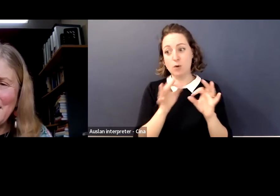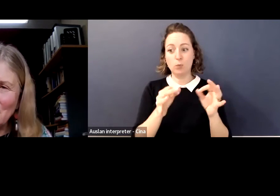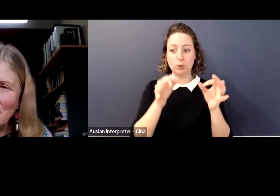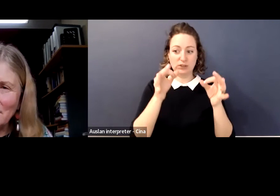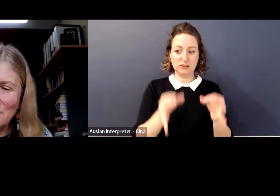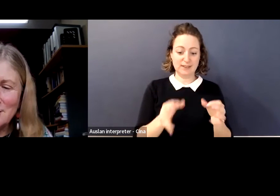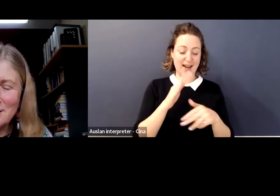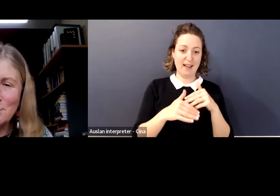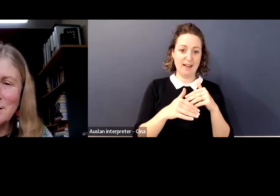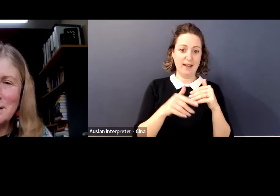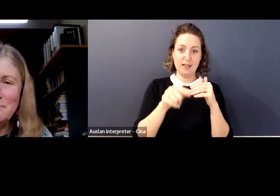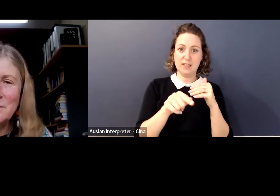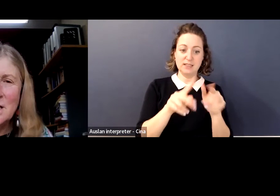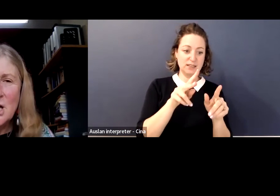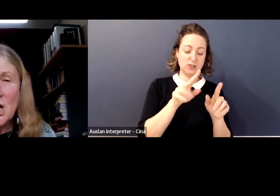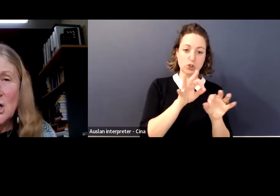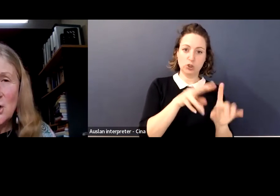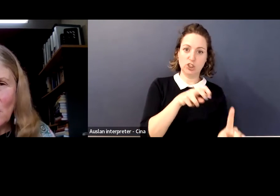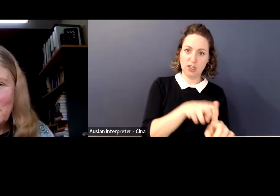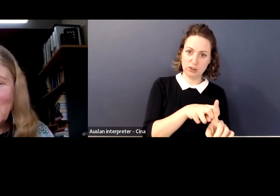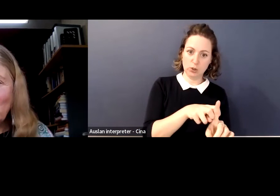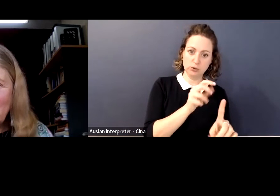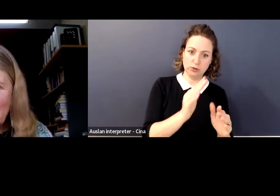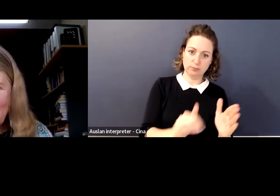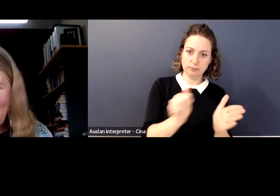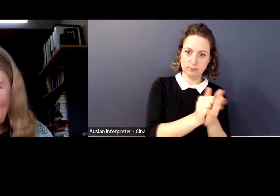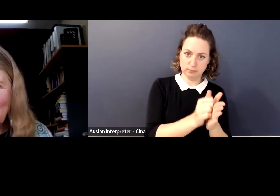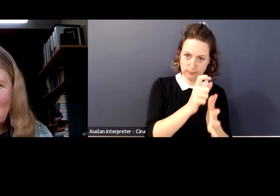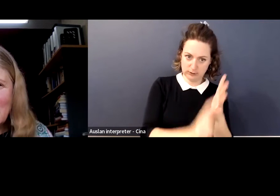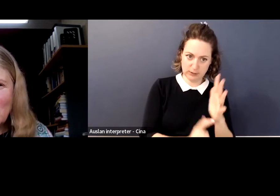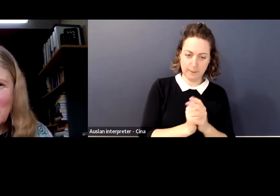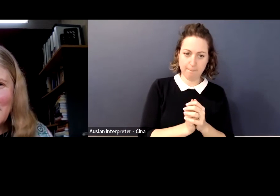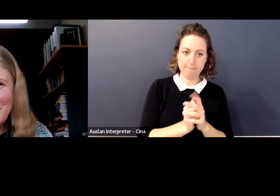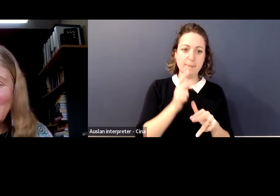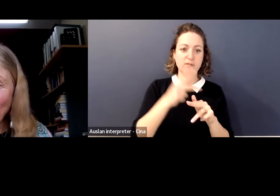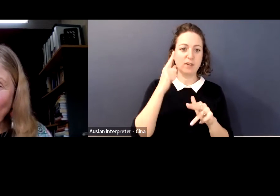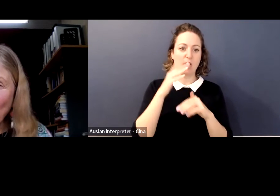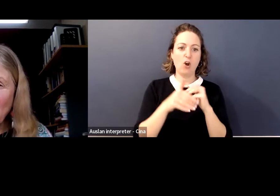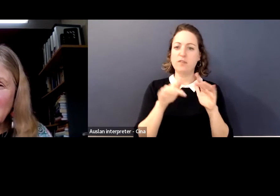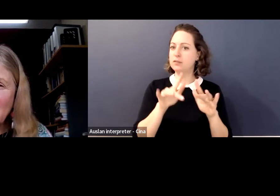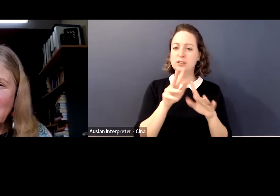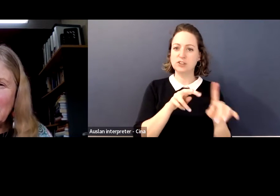an undiagnosed disability. So if we think about imputed disability against the four criteria,